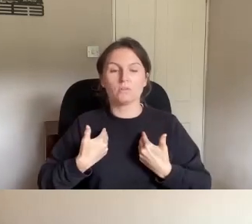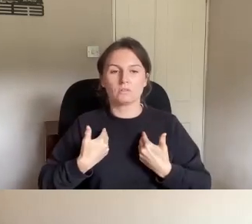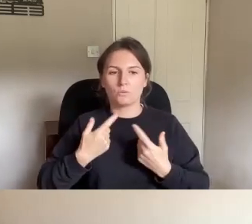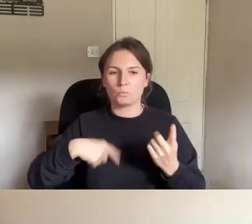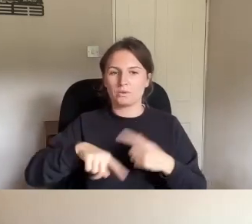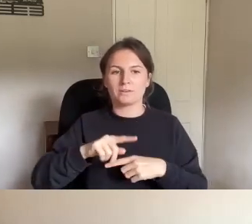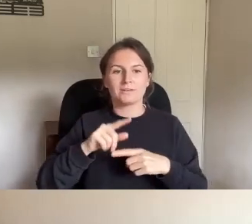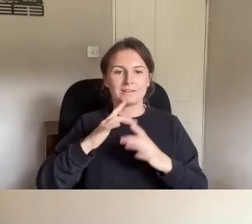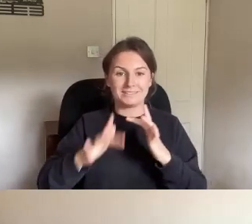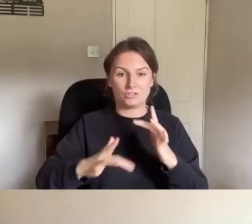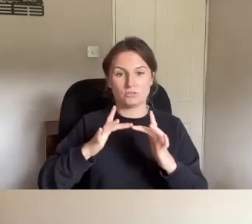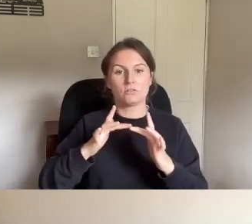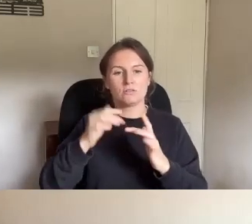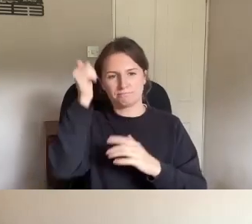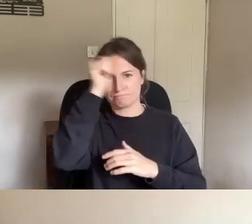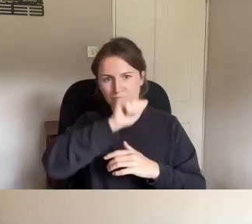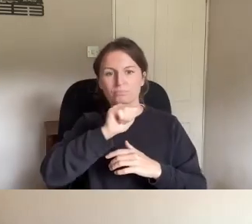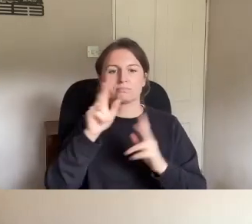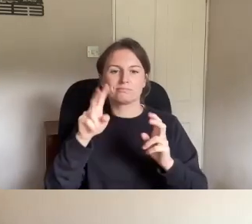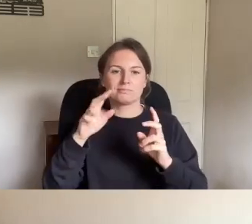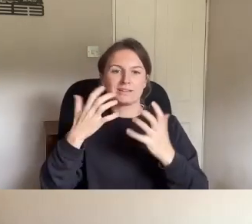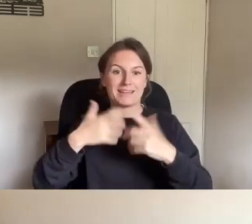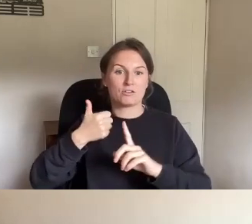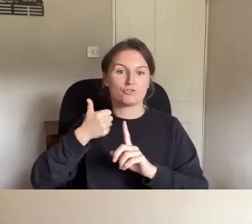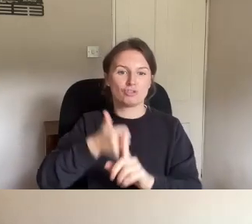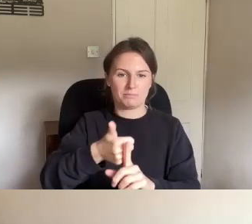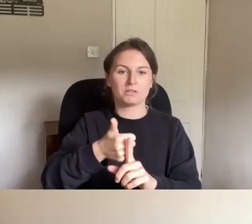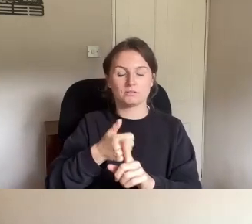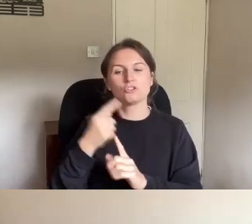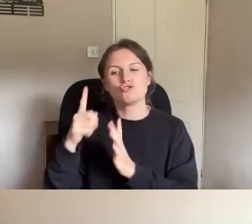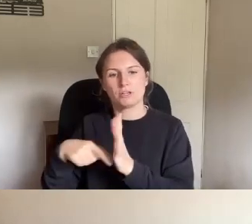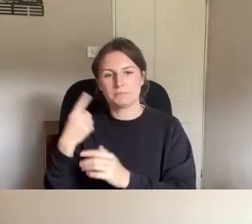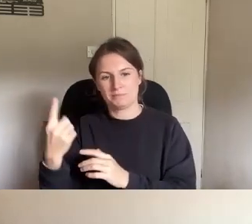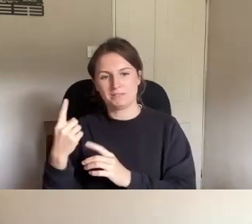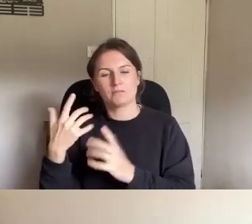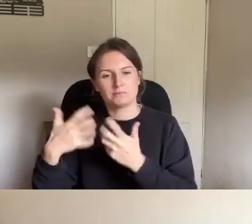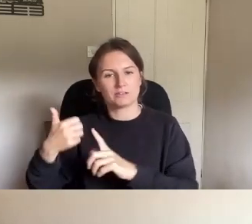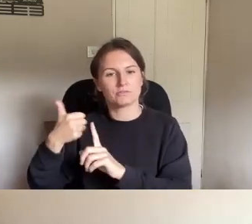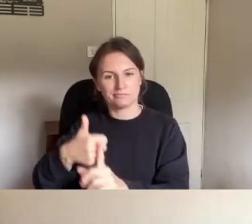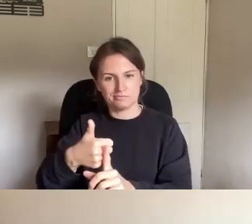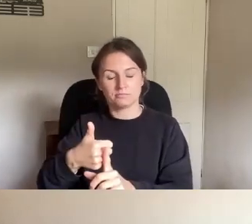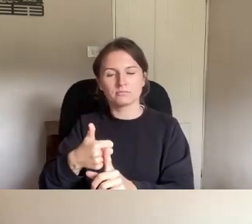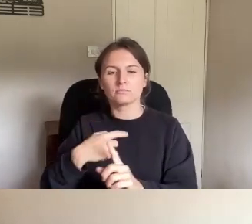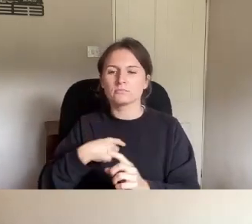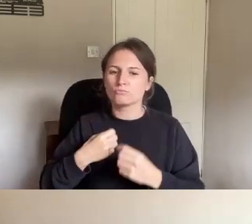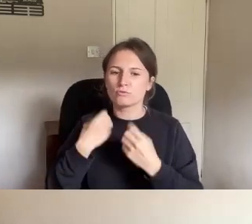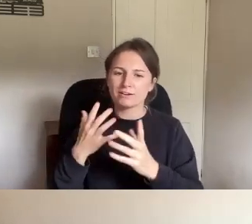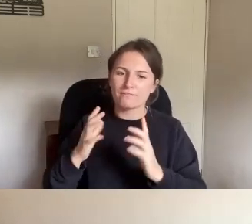or tech champions, of which James is one of them. We provide free digital skills support and training to the creative